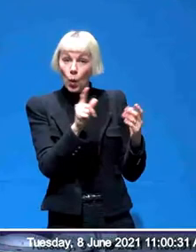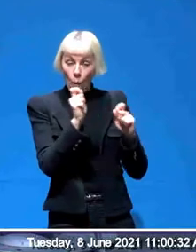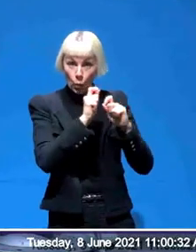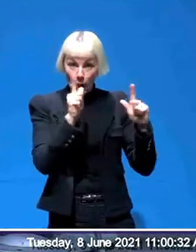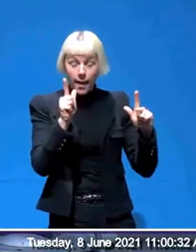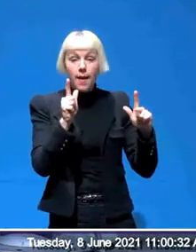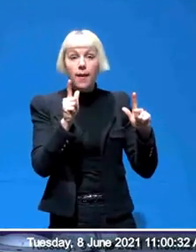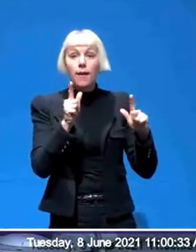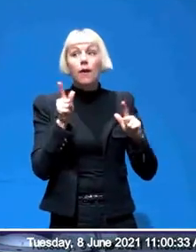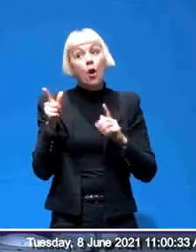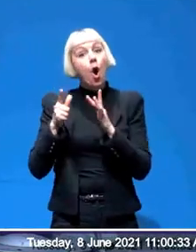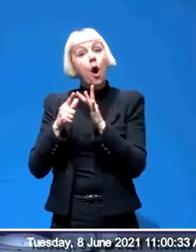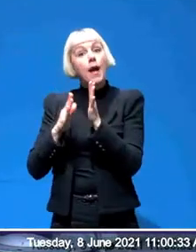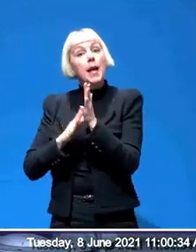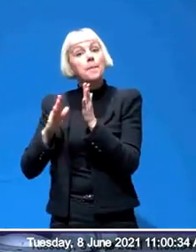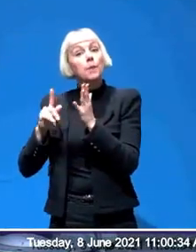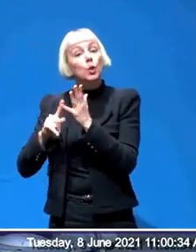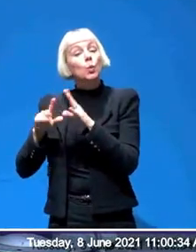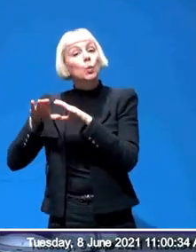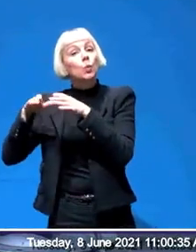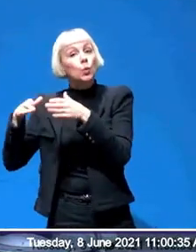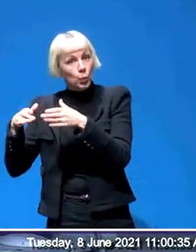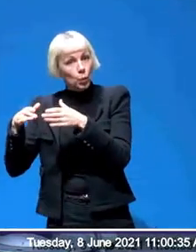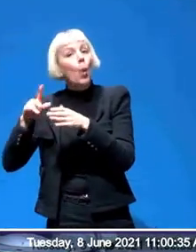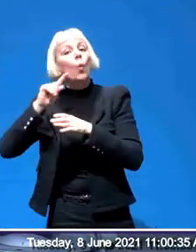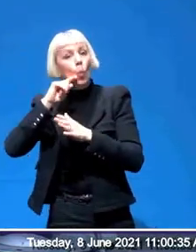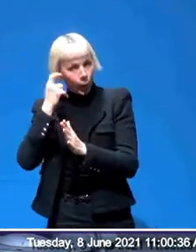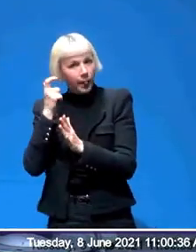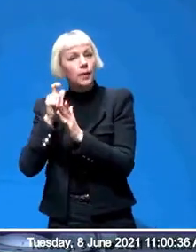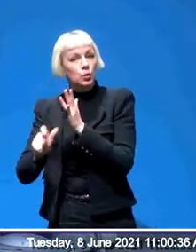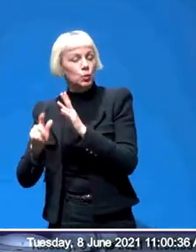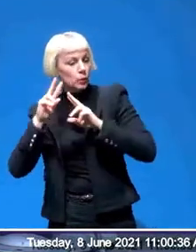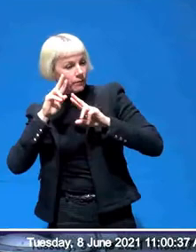that the IMU would conduct an investigation? So you were aware of that?